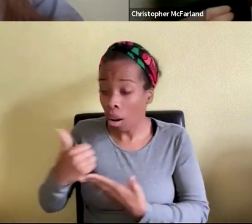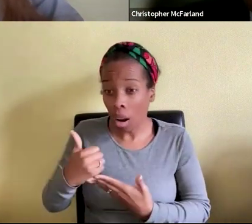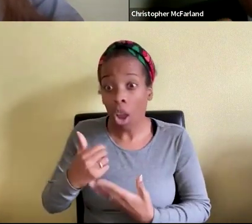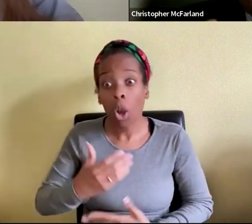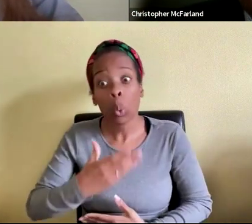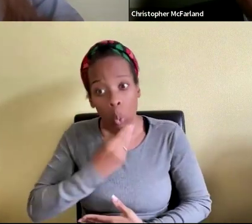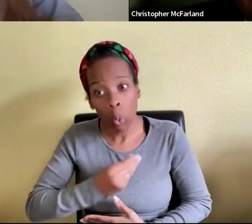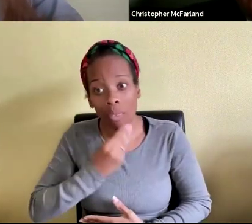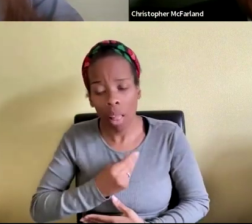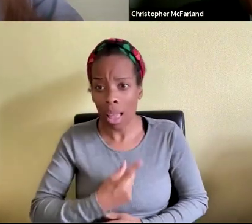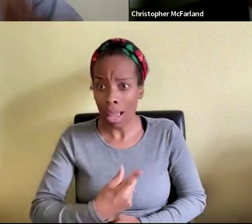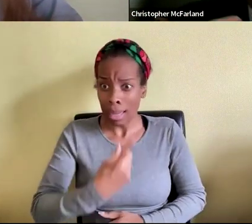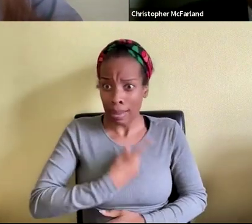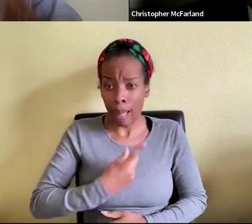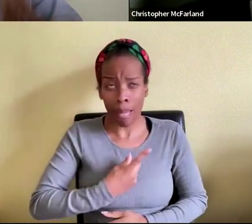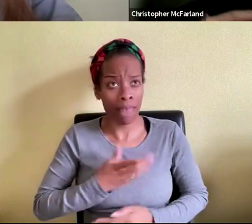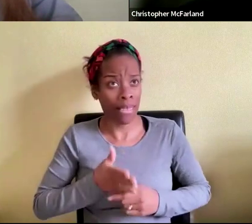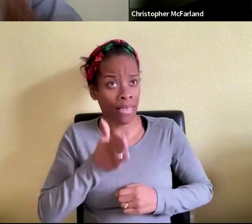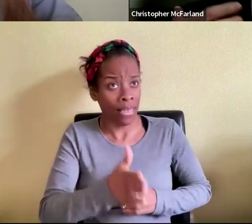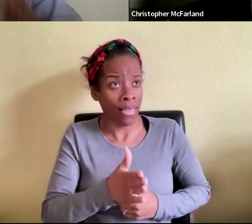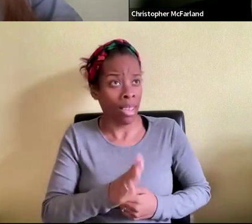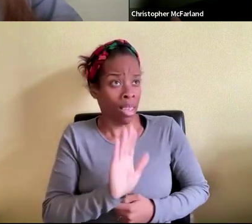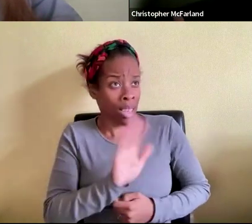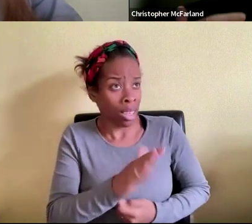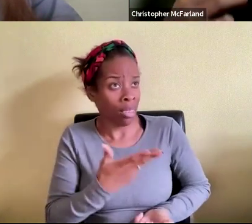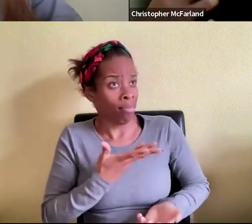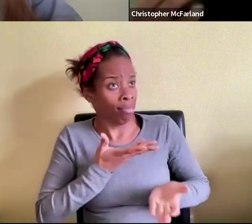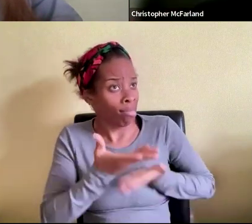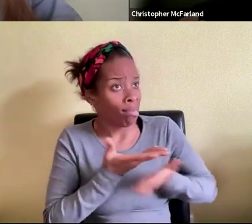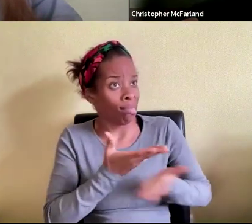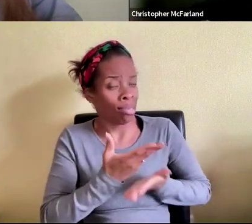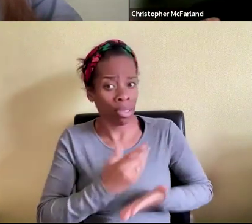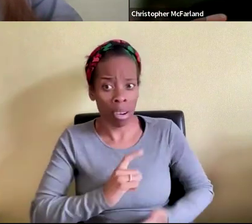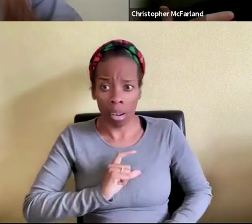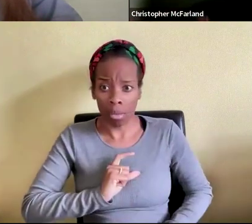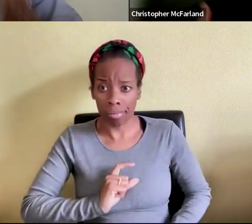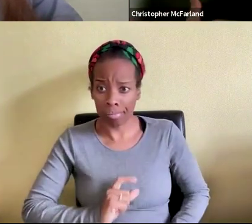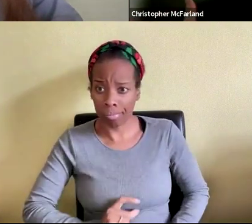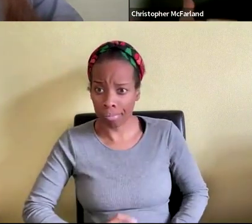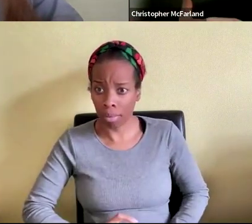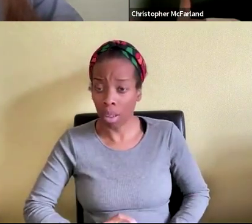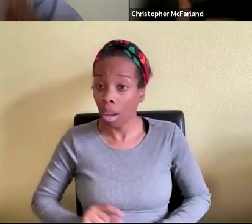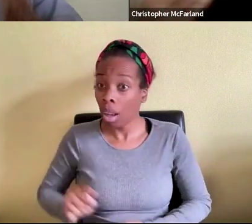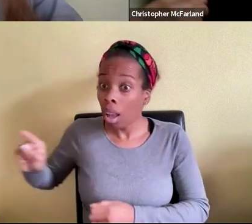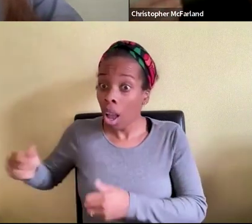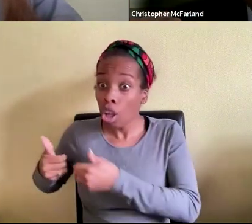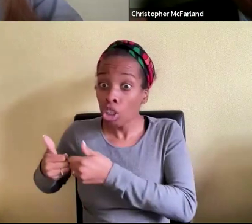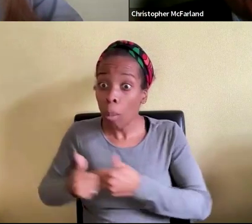particularly where you're being told that you're asking for more than is fair. And really that's quite shaming